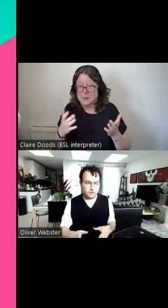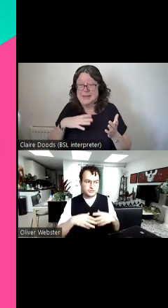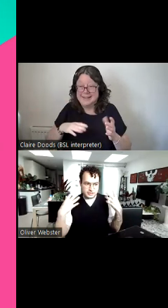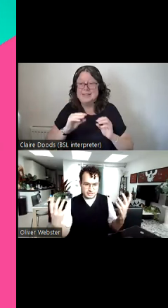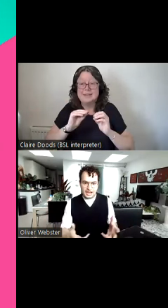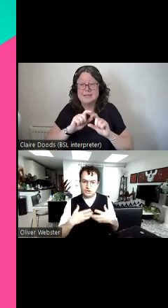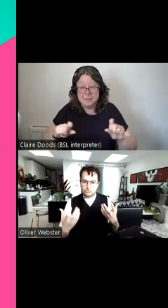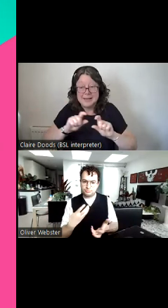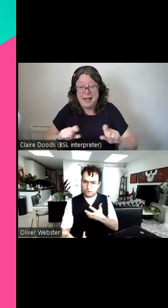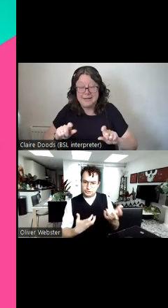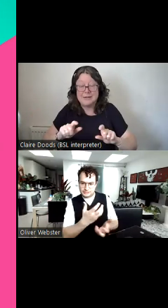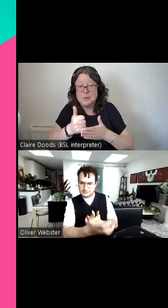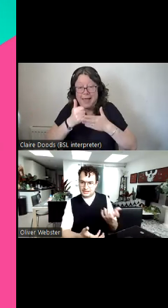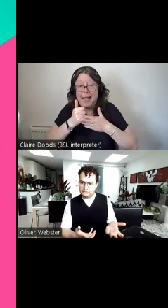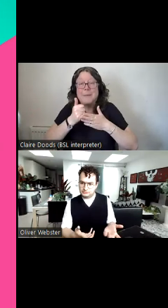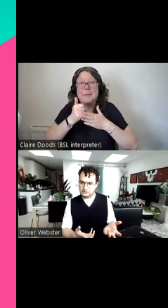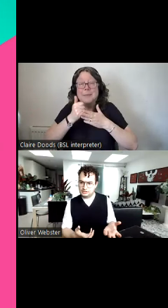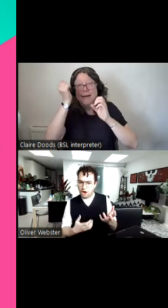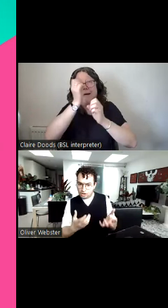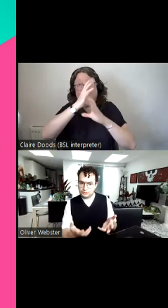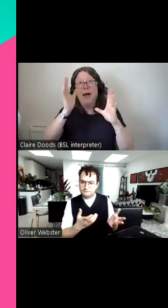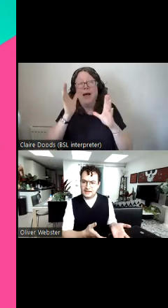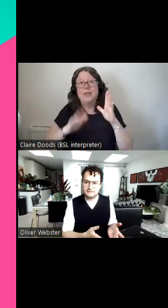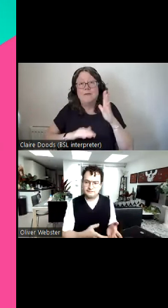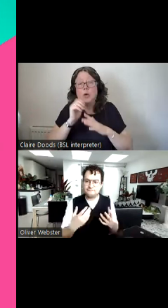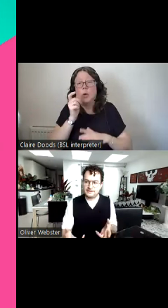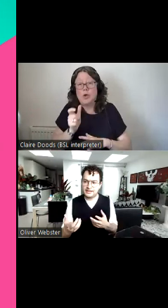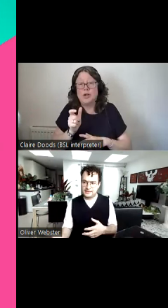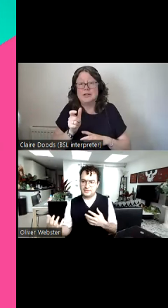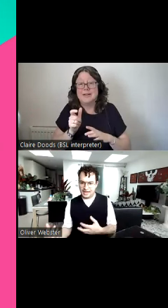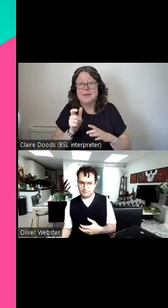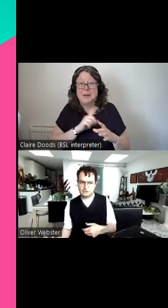When you're thinking, how do you approach this sound? Are you effectively filling in the gaps